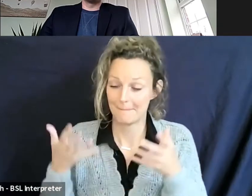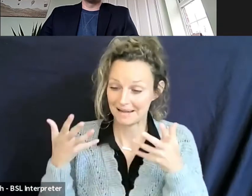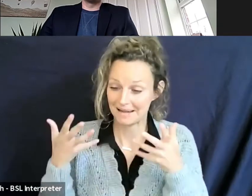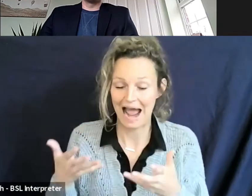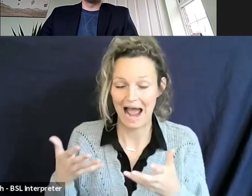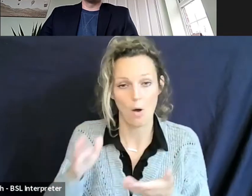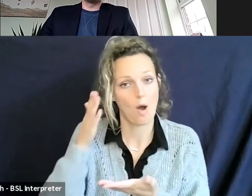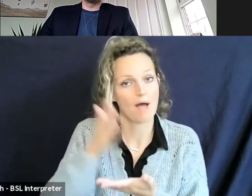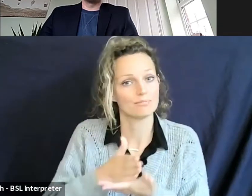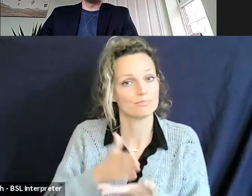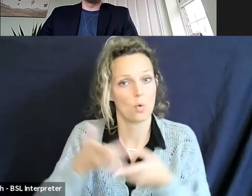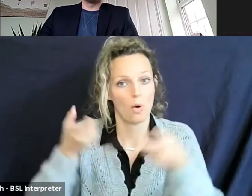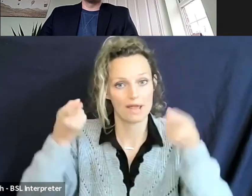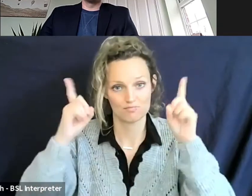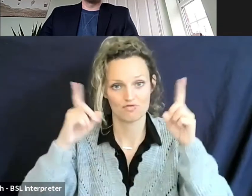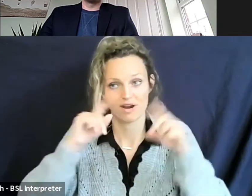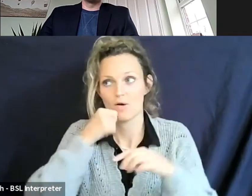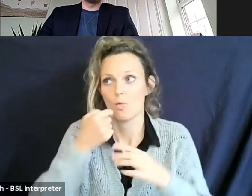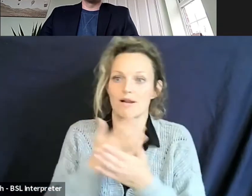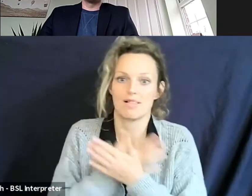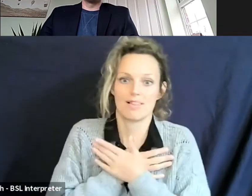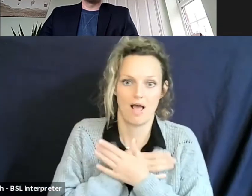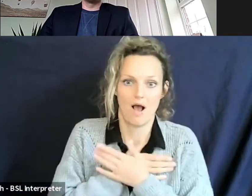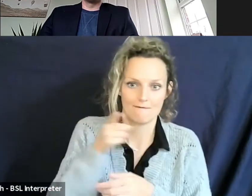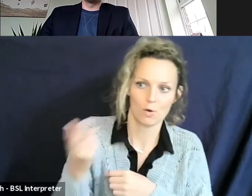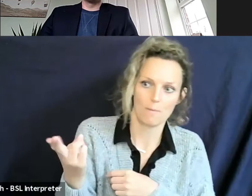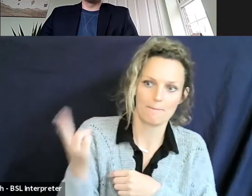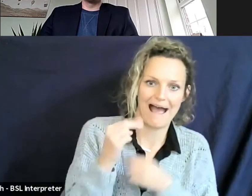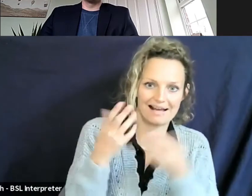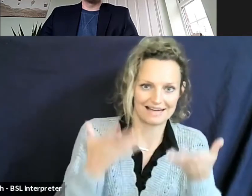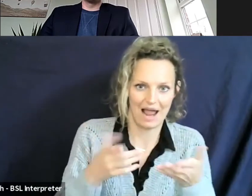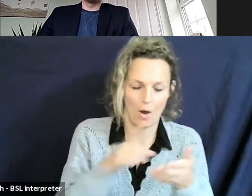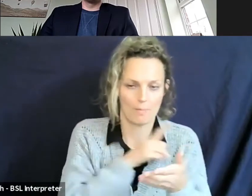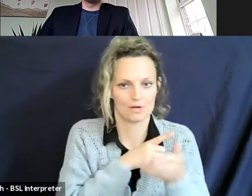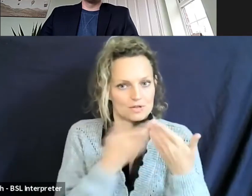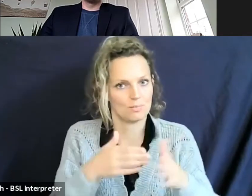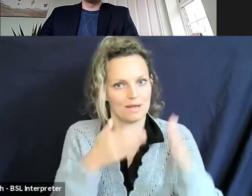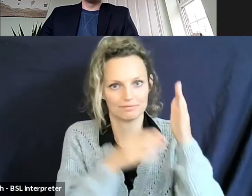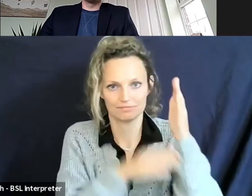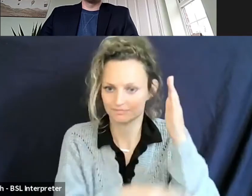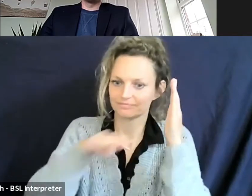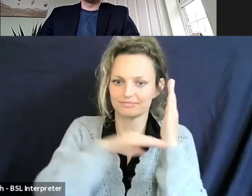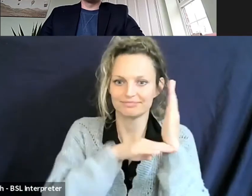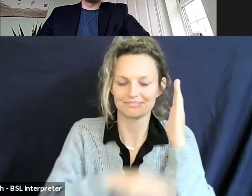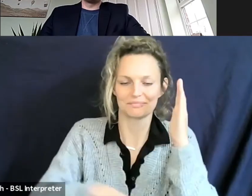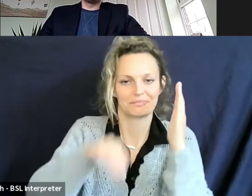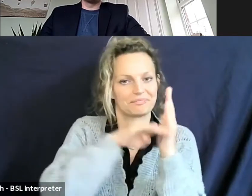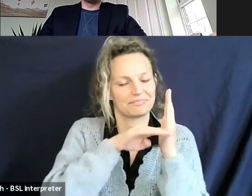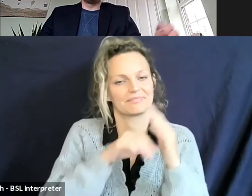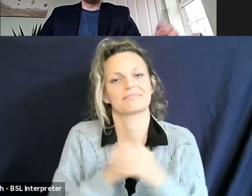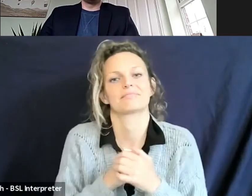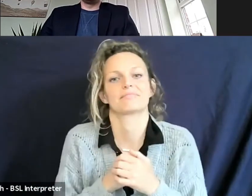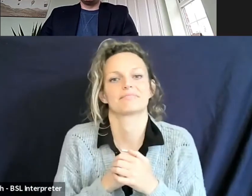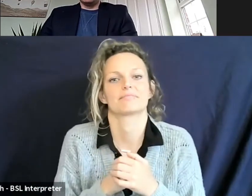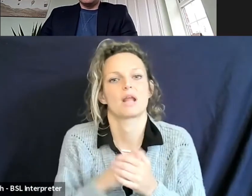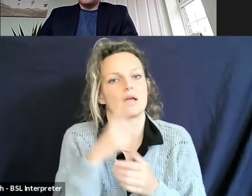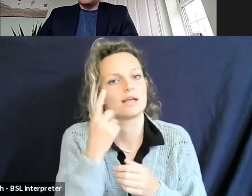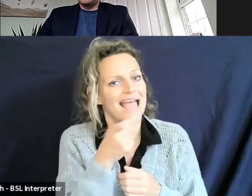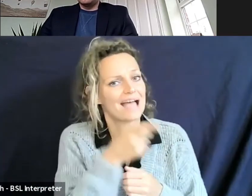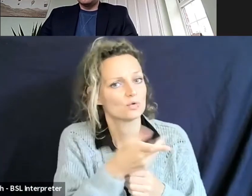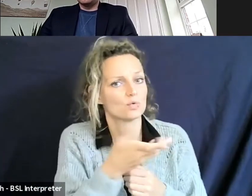conditions, all because of the horrible previous experience that you have had with that other employer. I bet you that employer would love to have you back right now. Because look where you are.